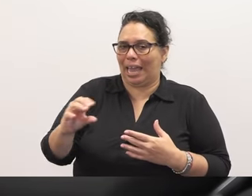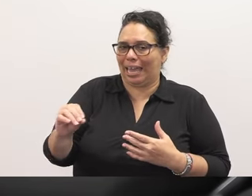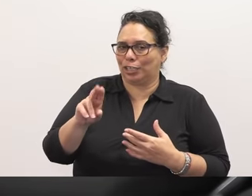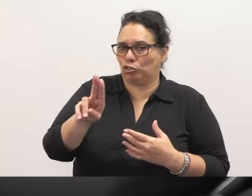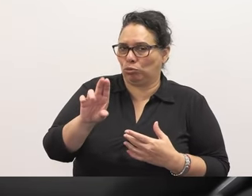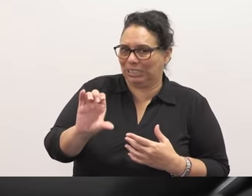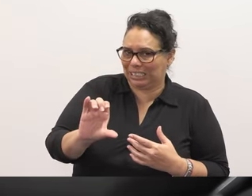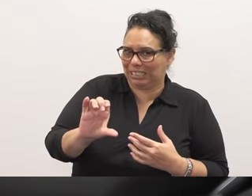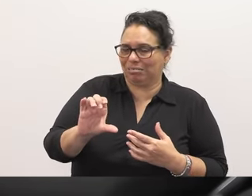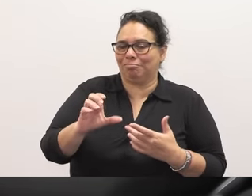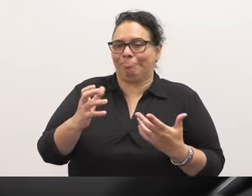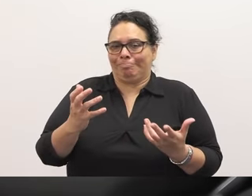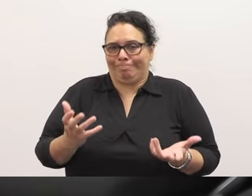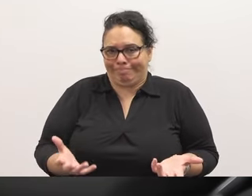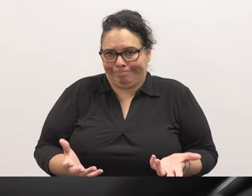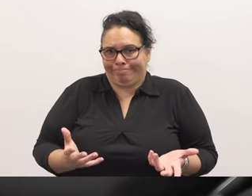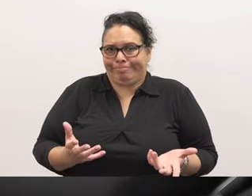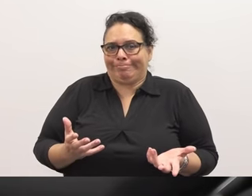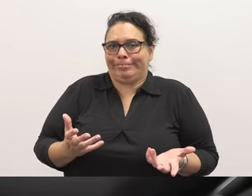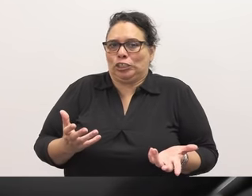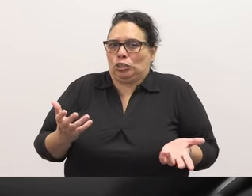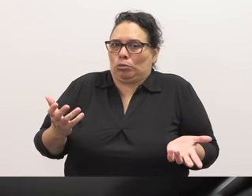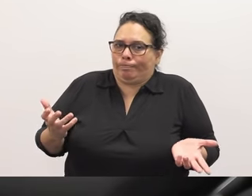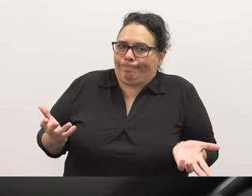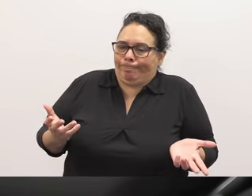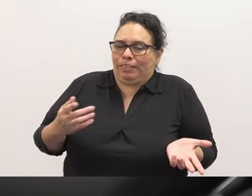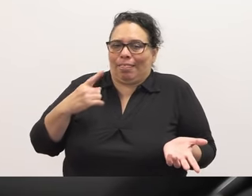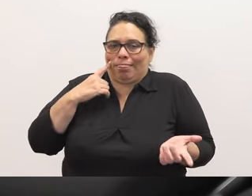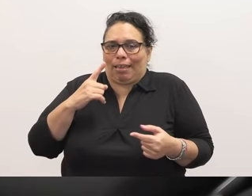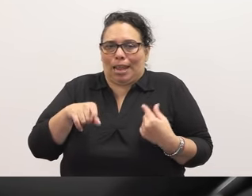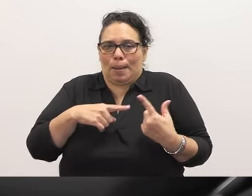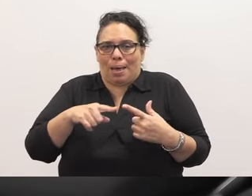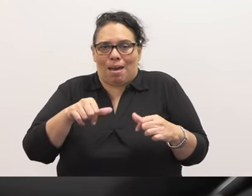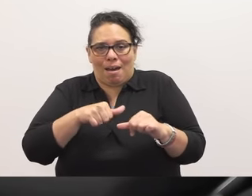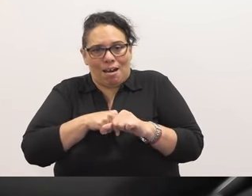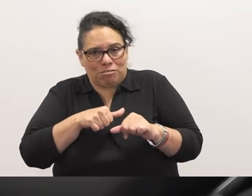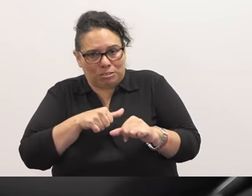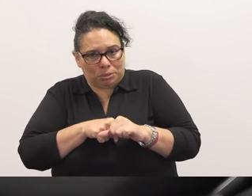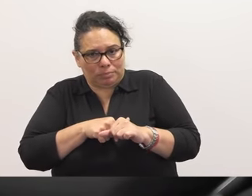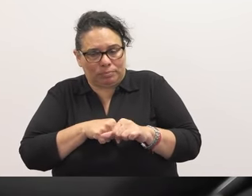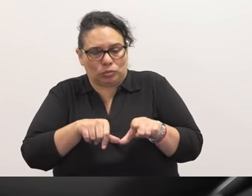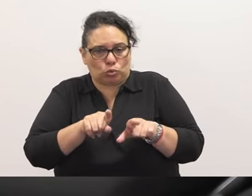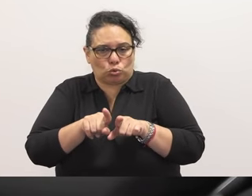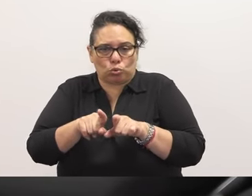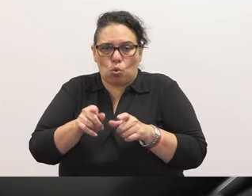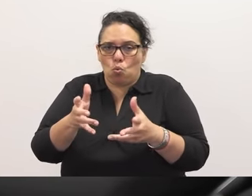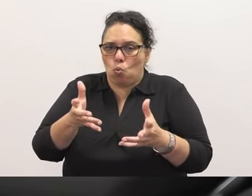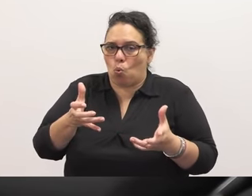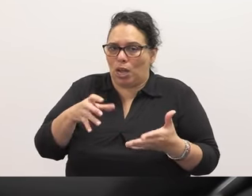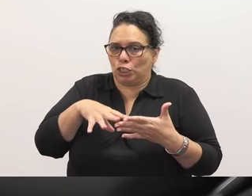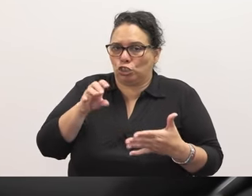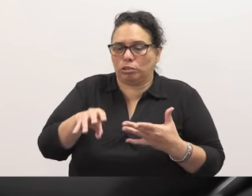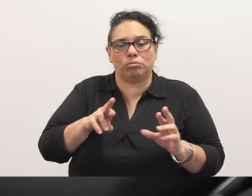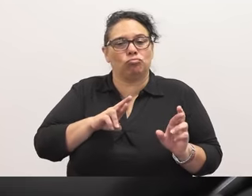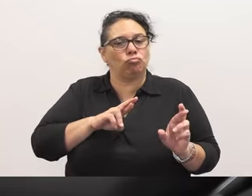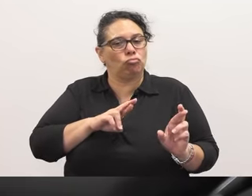So below the surface of thinking about algebra are also wanting our students to be ready for majors